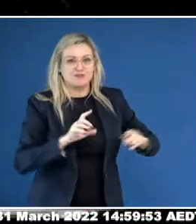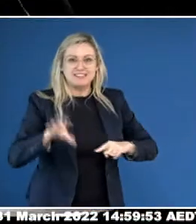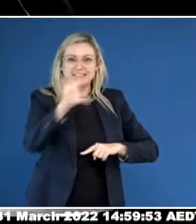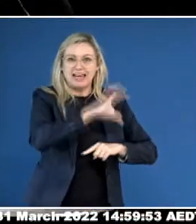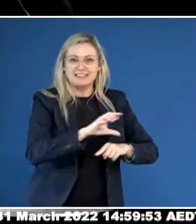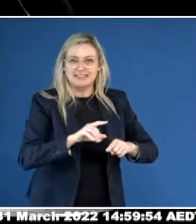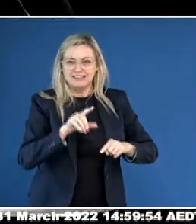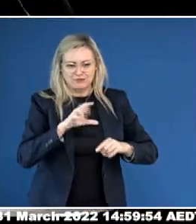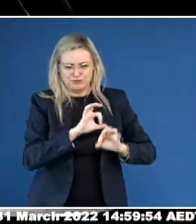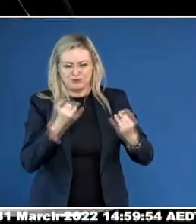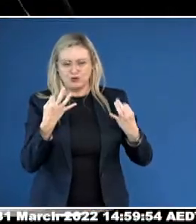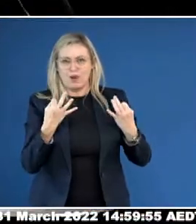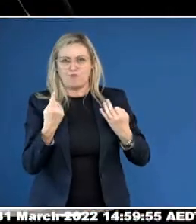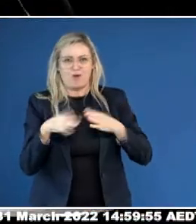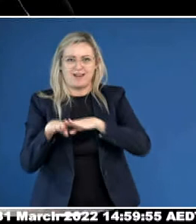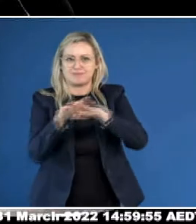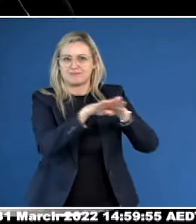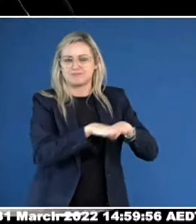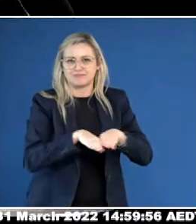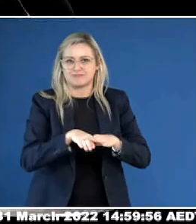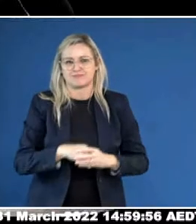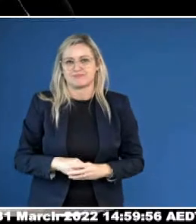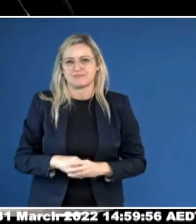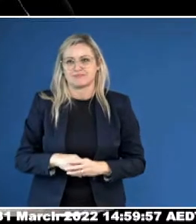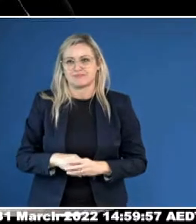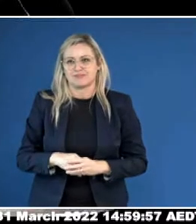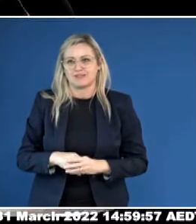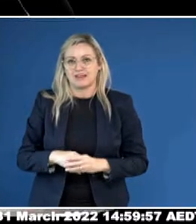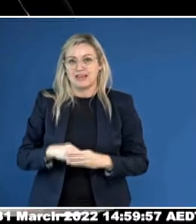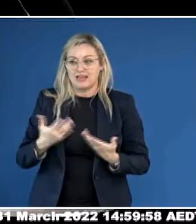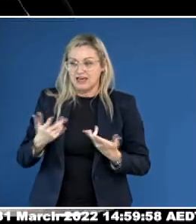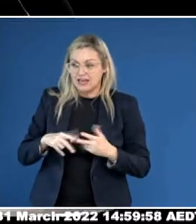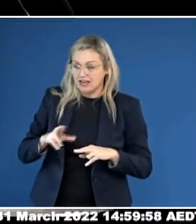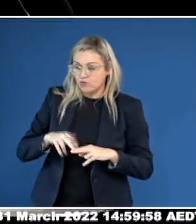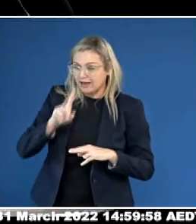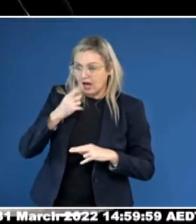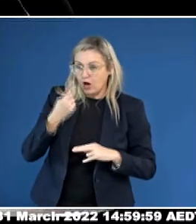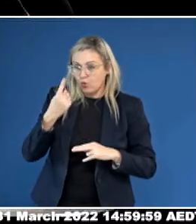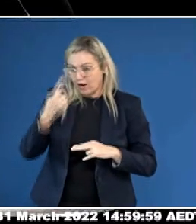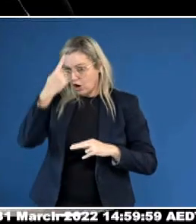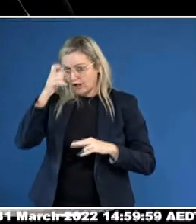So if we don't have nationally agreed definitions and conceptual understandings how